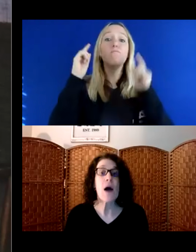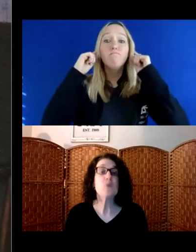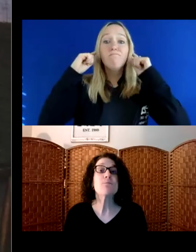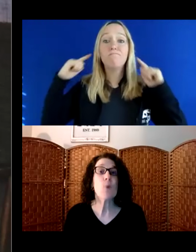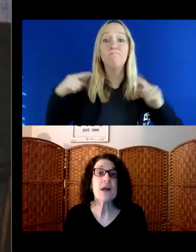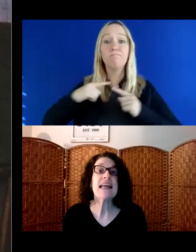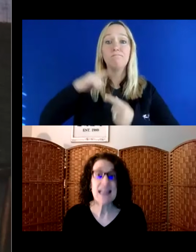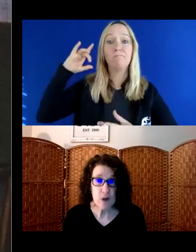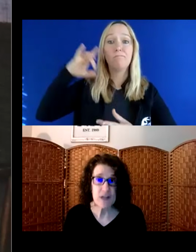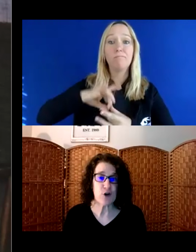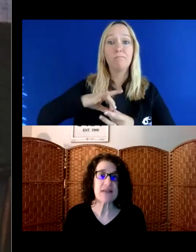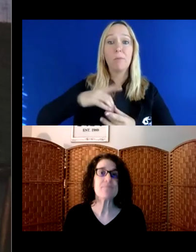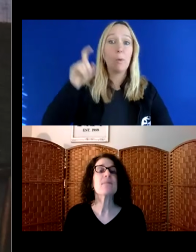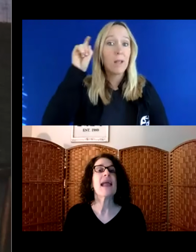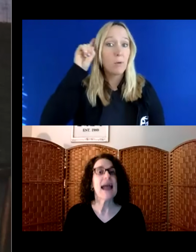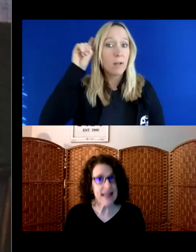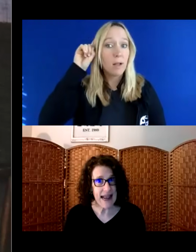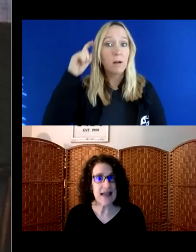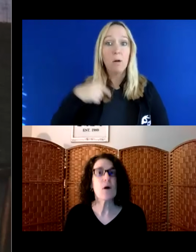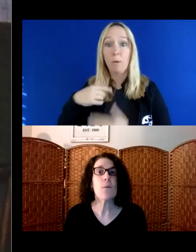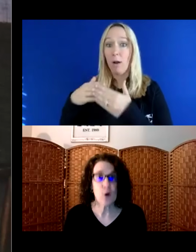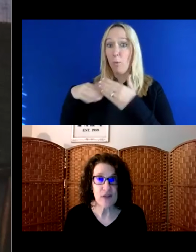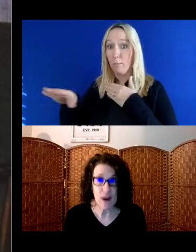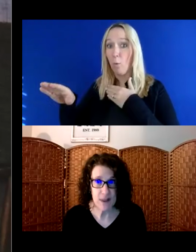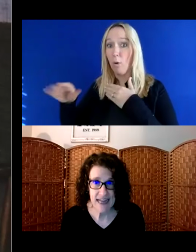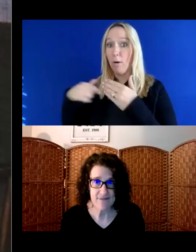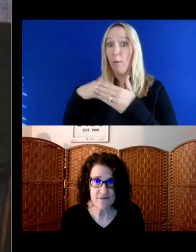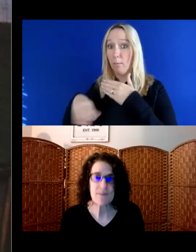I was born hearing-free, A.K.A. profoundly Deaf.